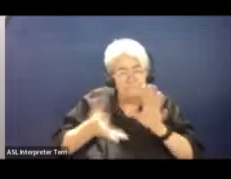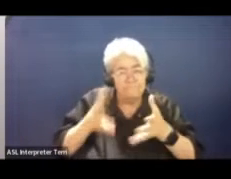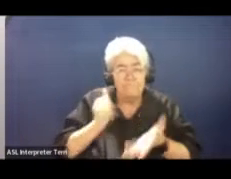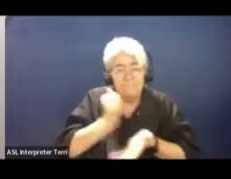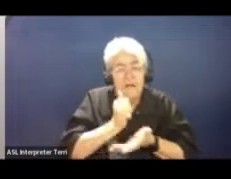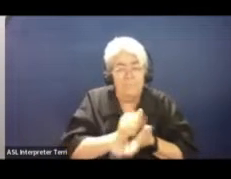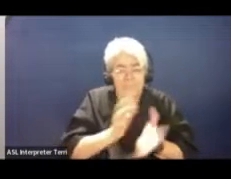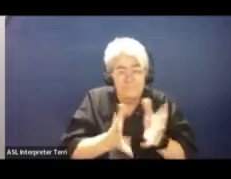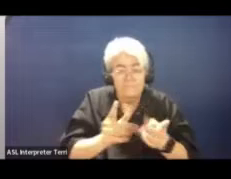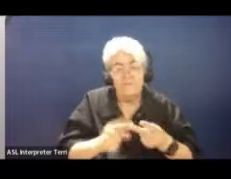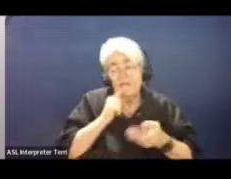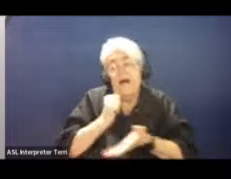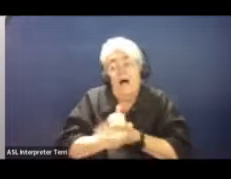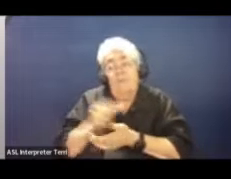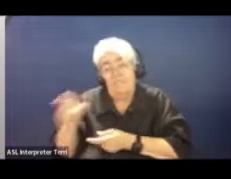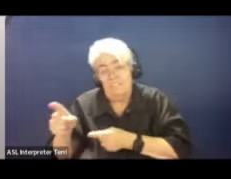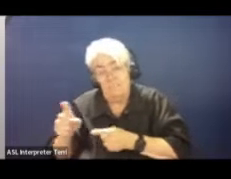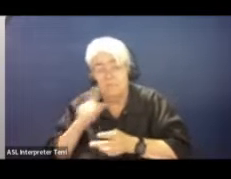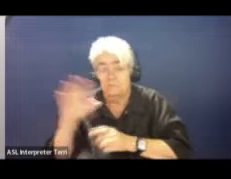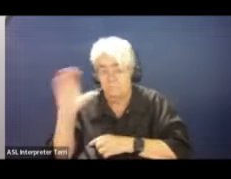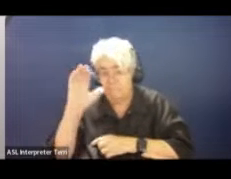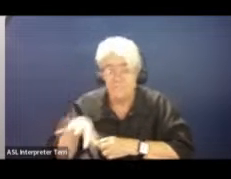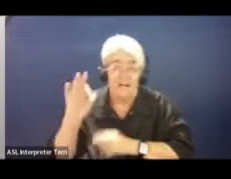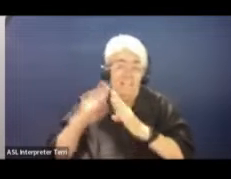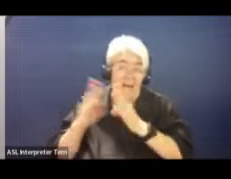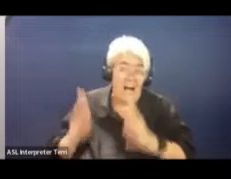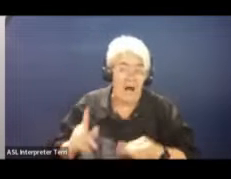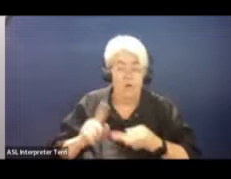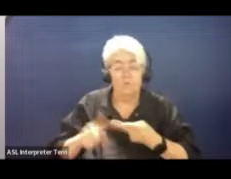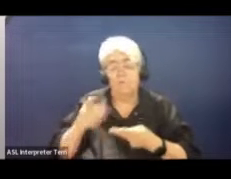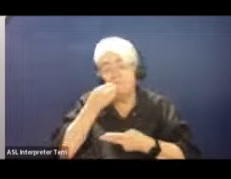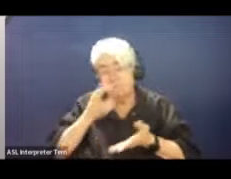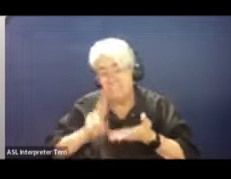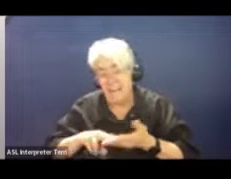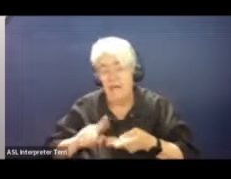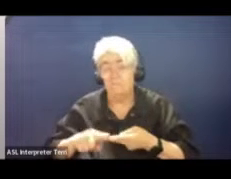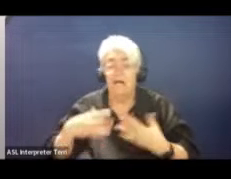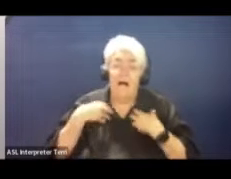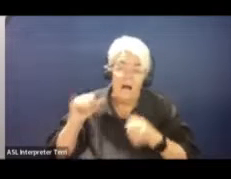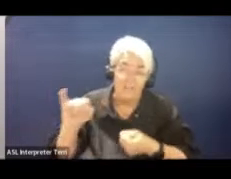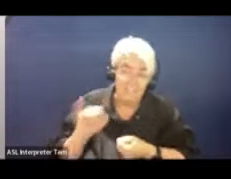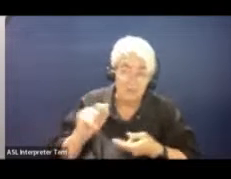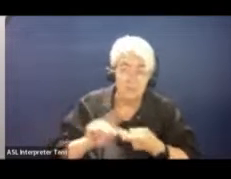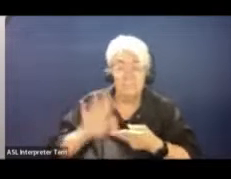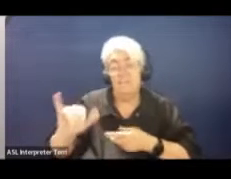getting housing, food stamps, health insurance, on track, getting their IDs out of incarceration, so that